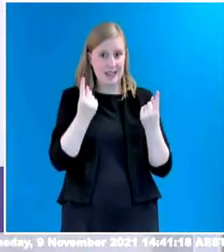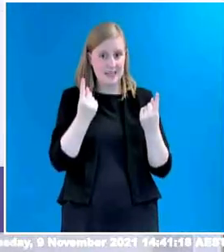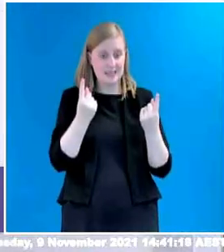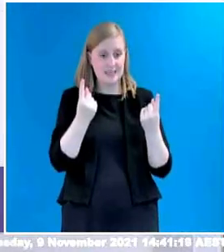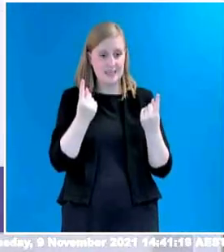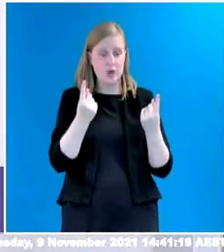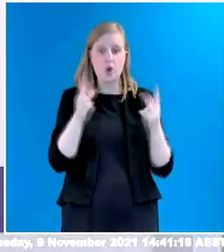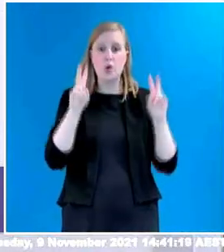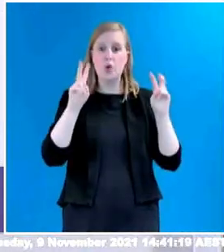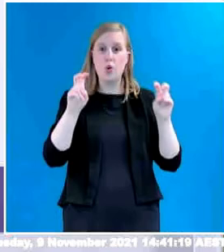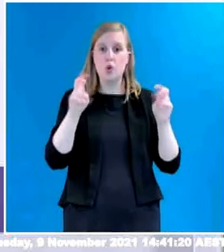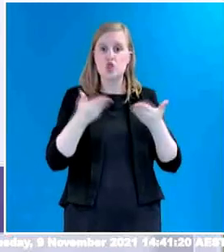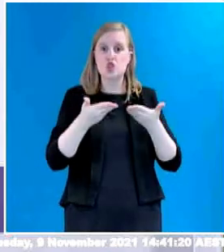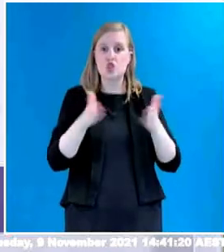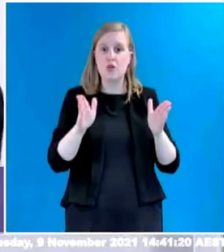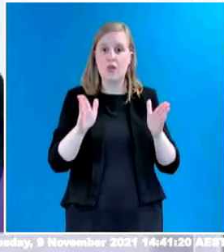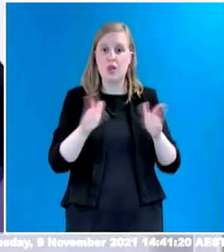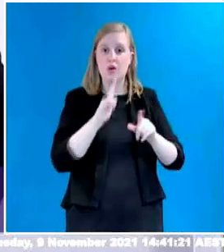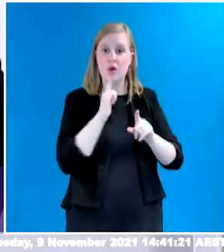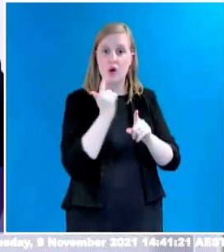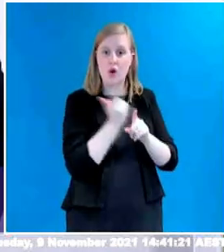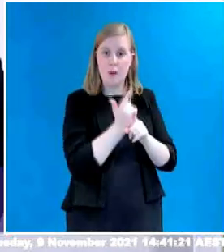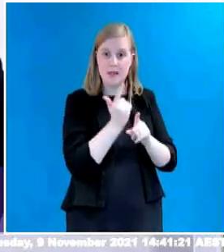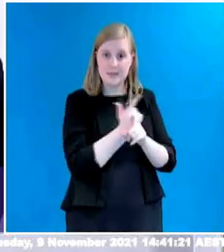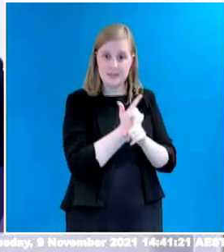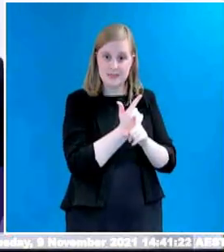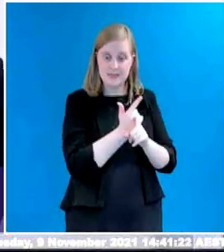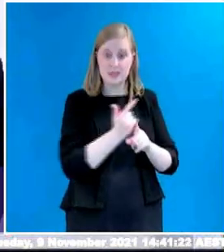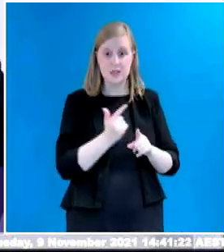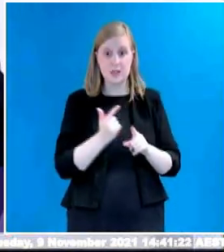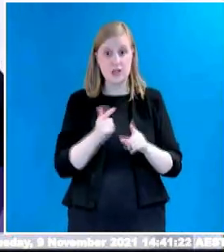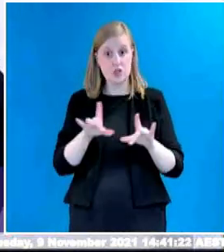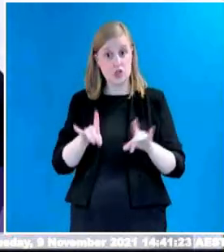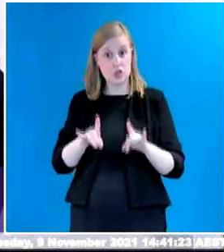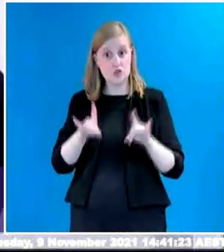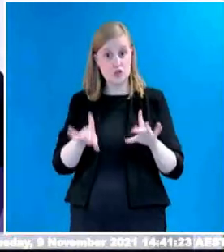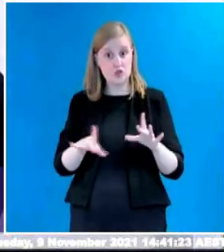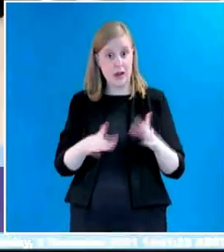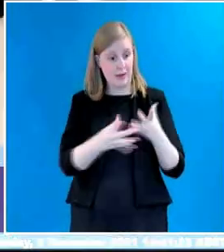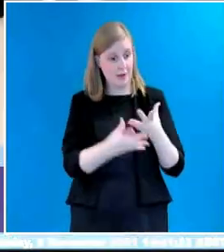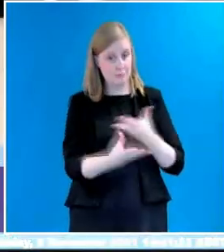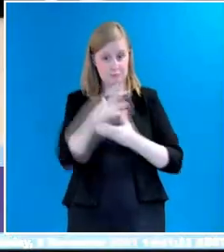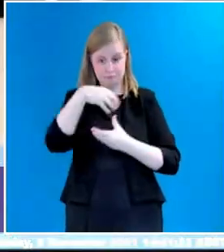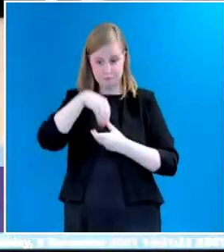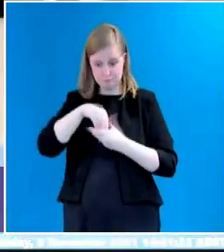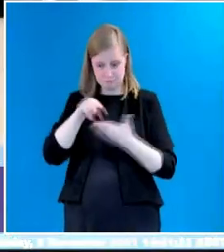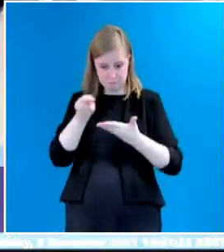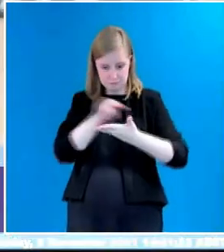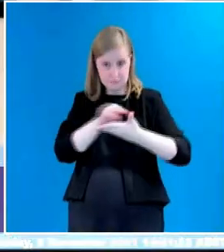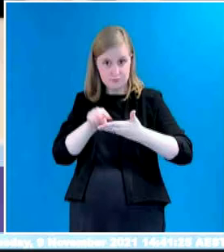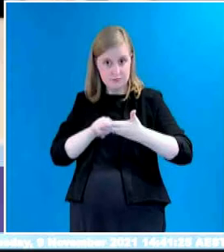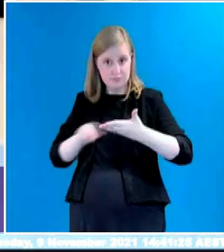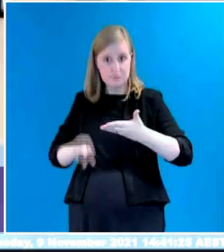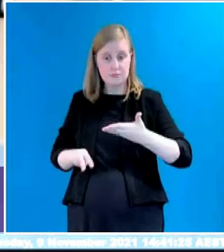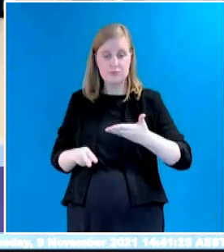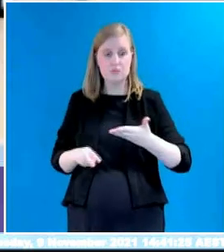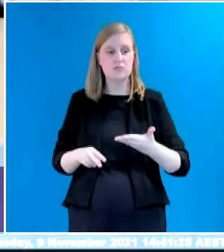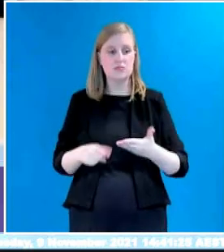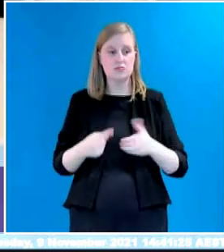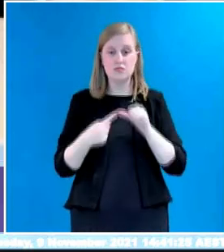I think it's fair to say the general comments provide very useful guidance.